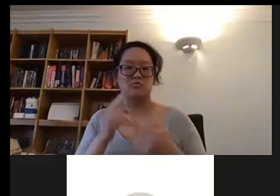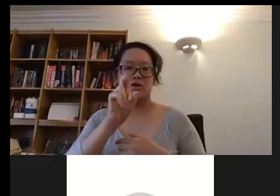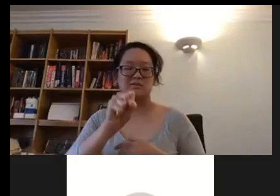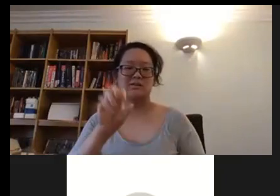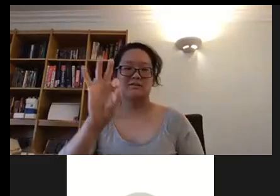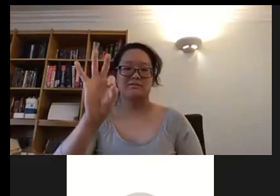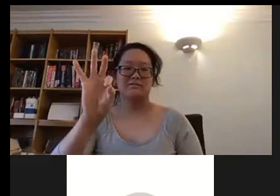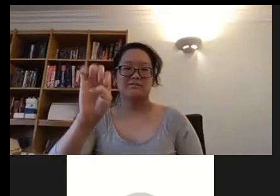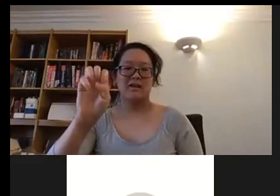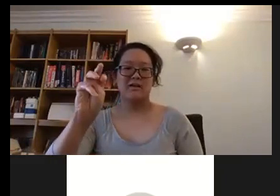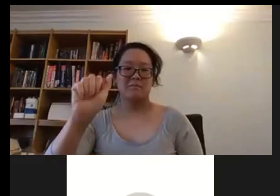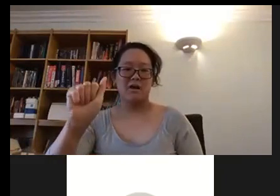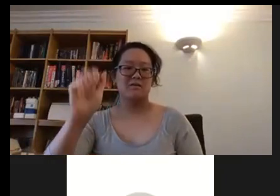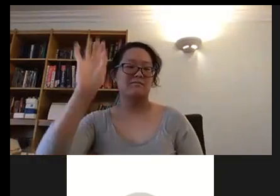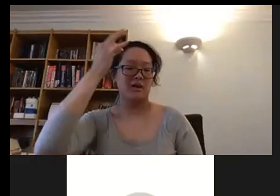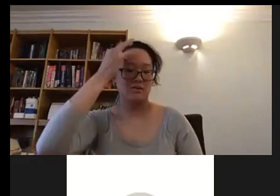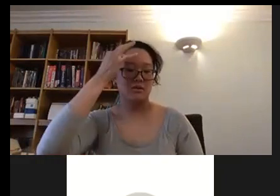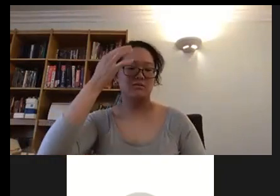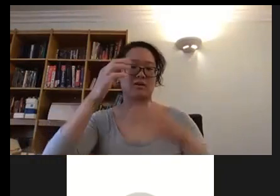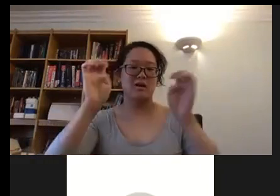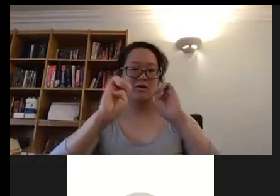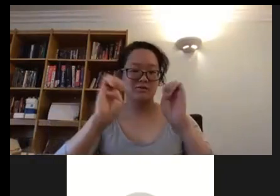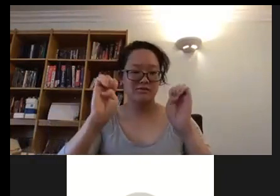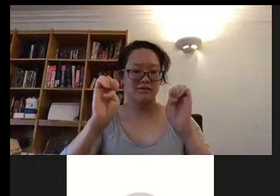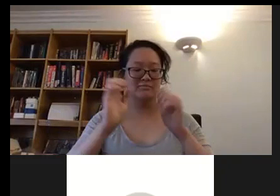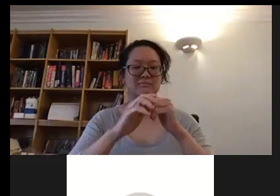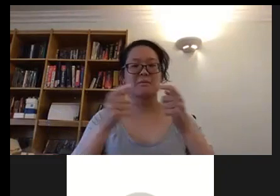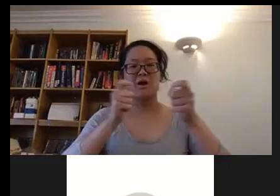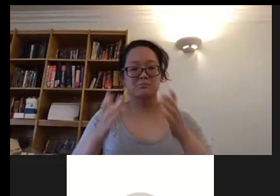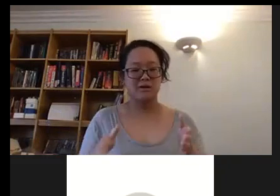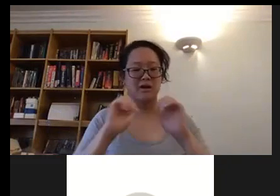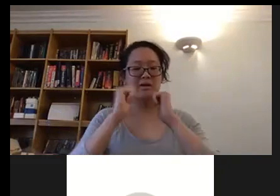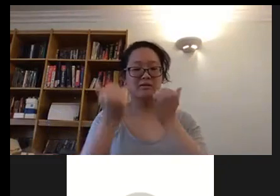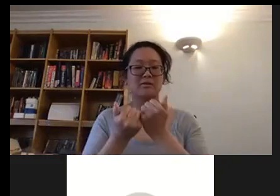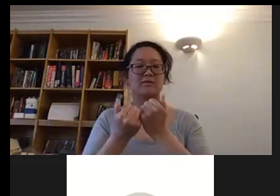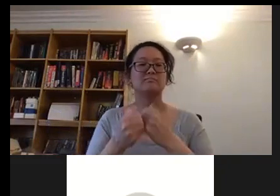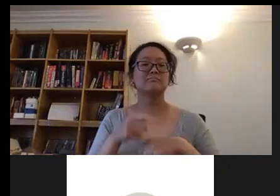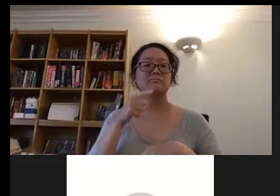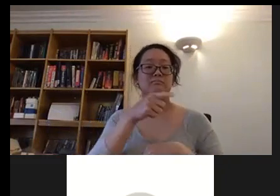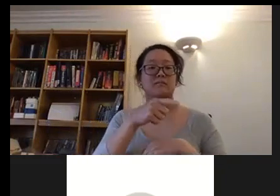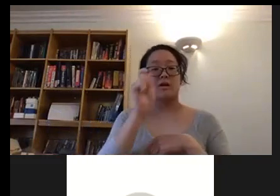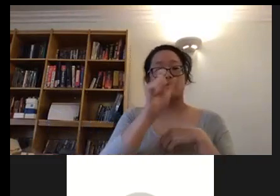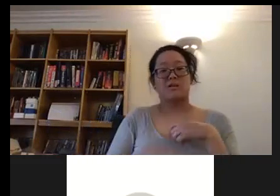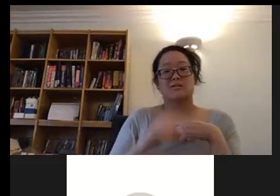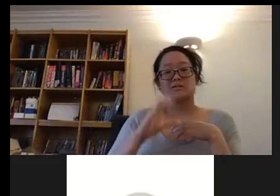similar to the idea here with FEMA, their agency there. Their emergency management agency.